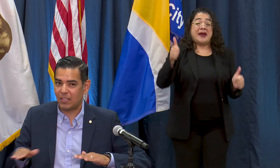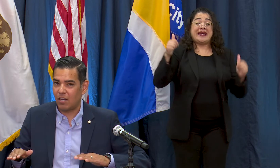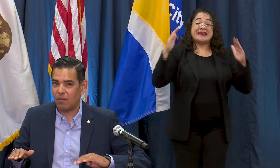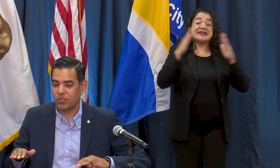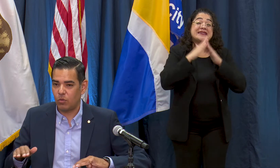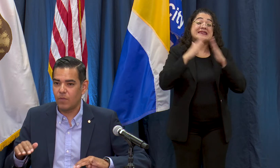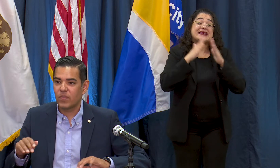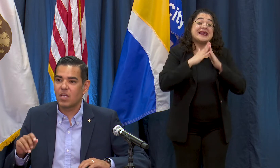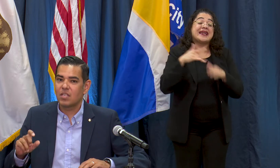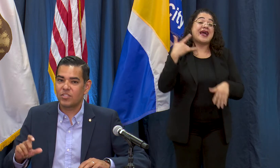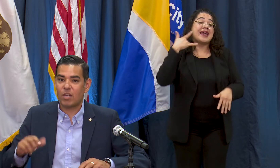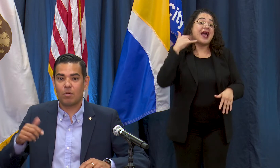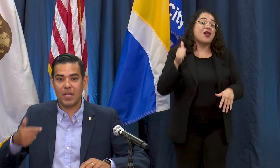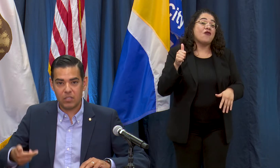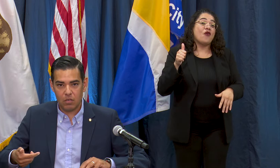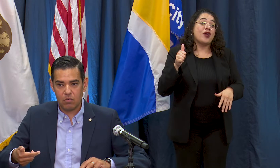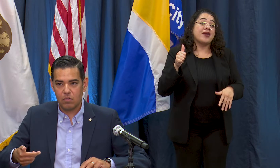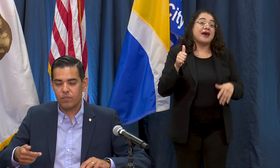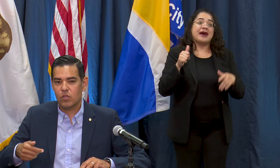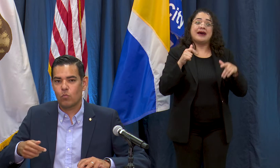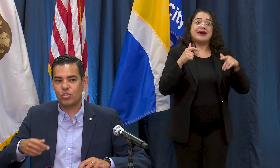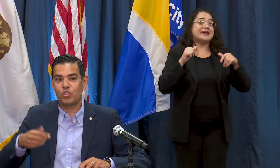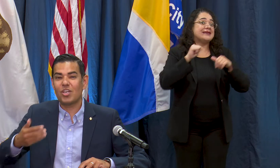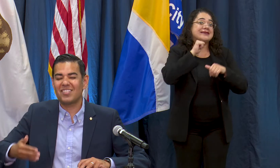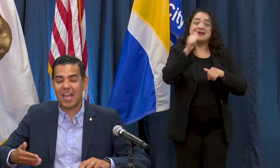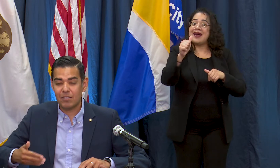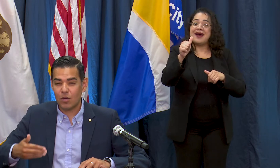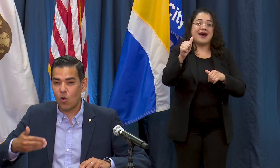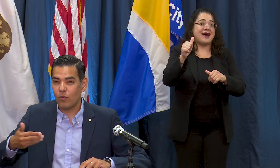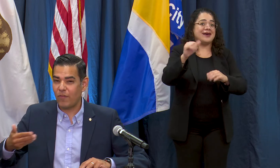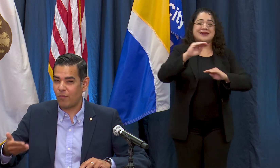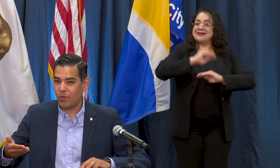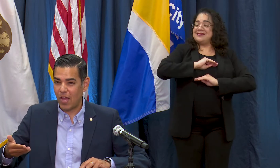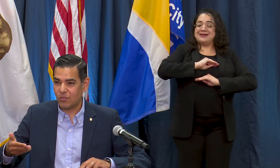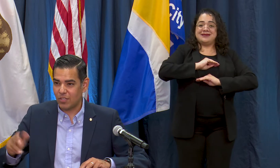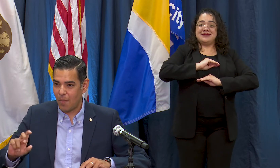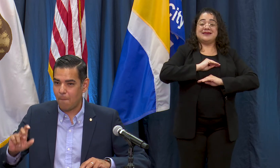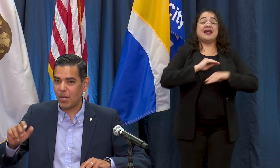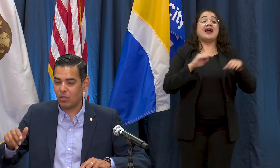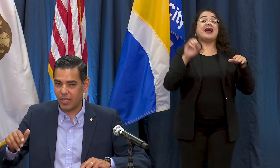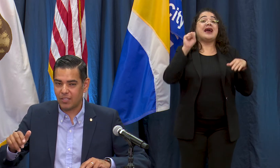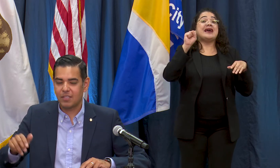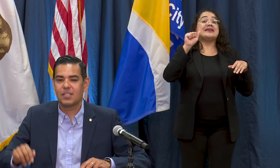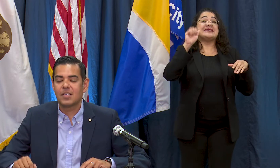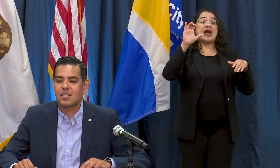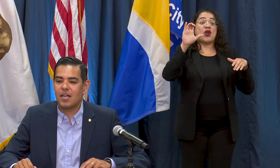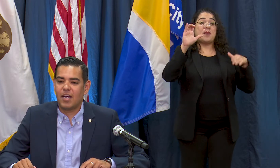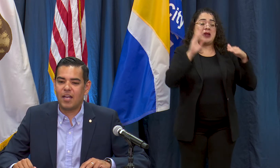the cut off. So Sacramento which just has over 500,000, barely, is